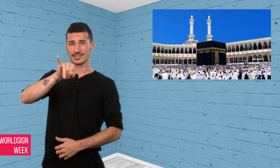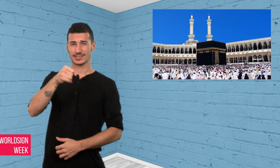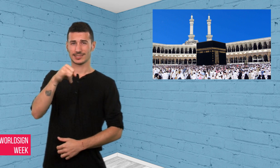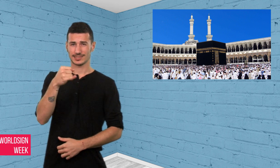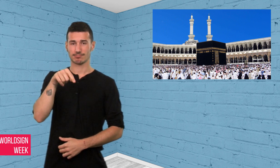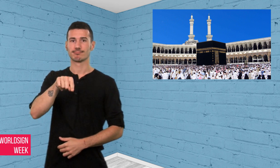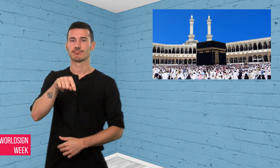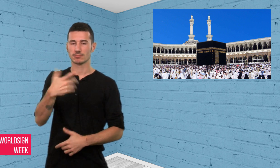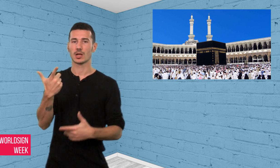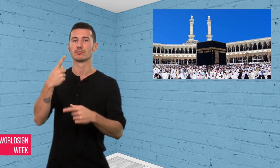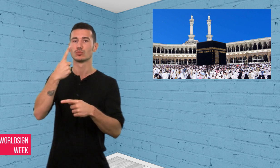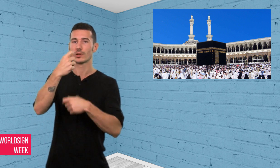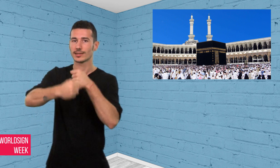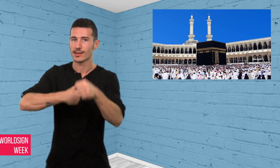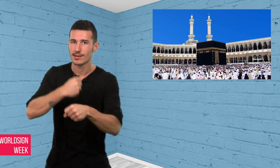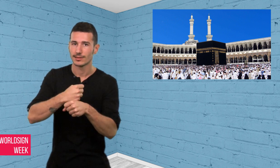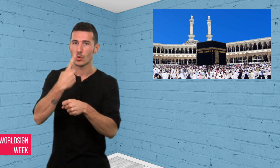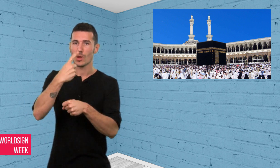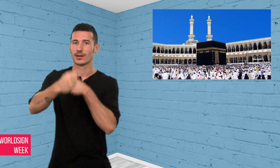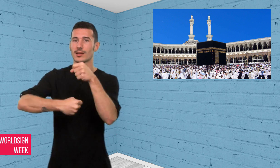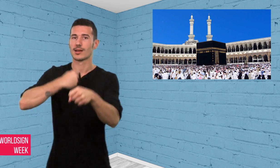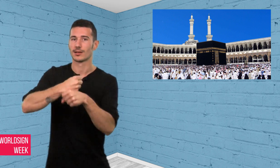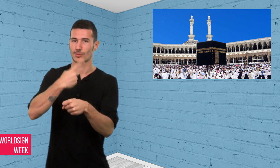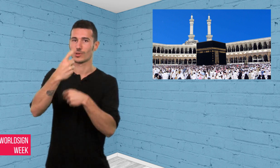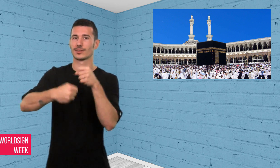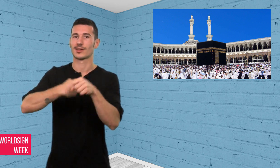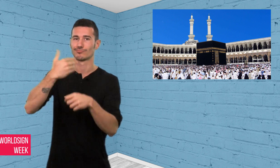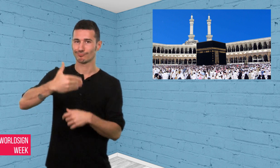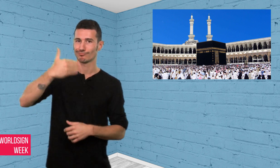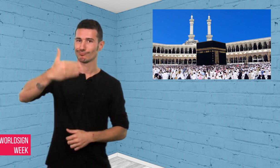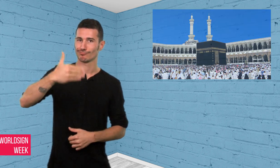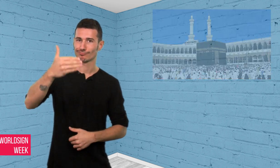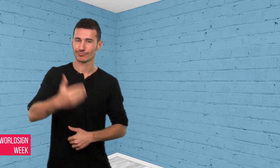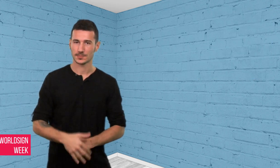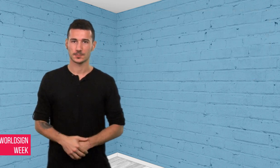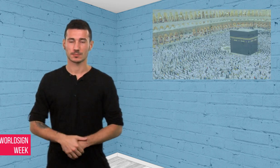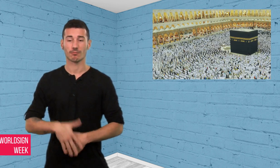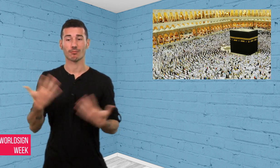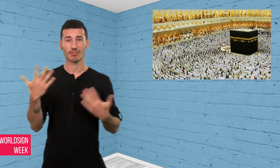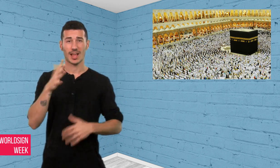The hajj takes place once a year.